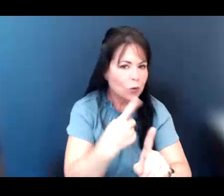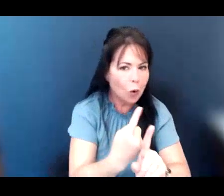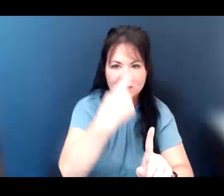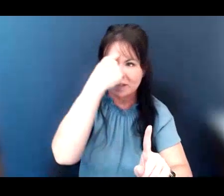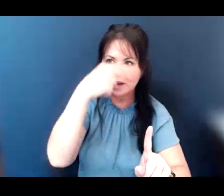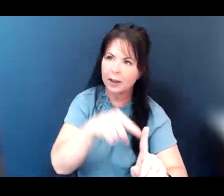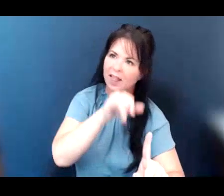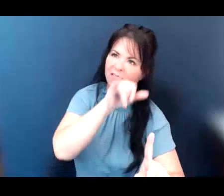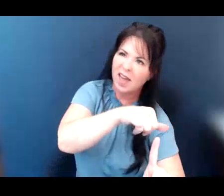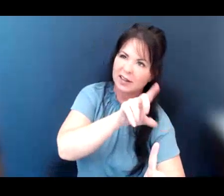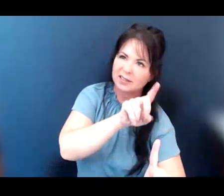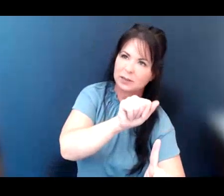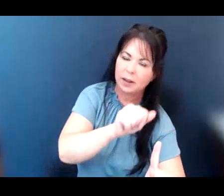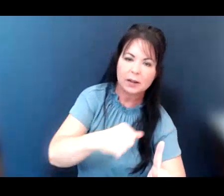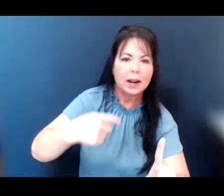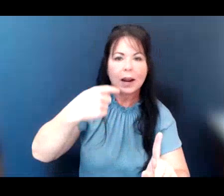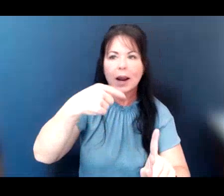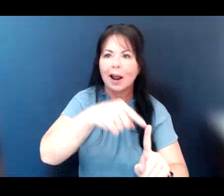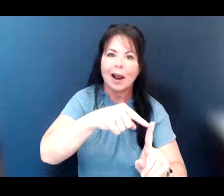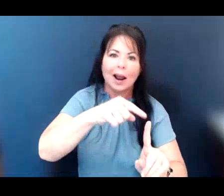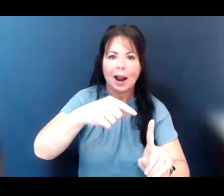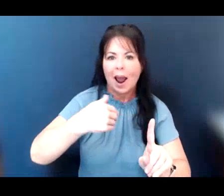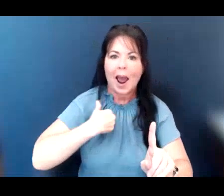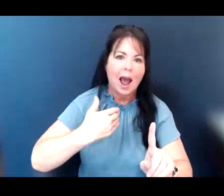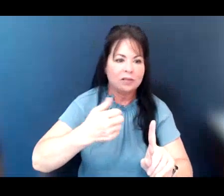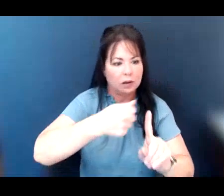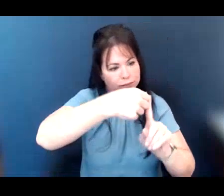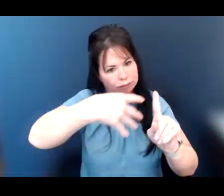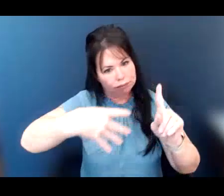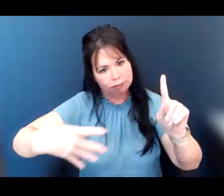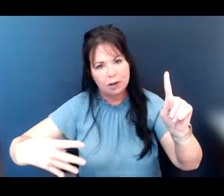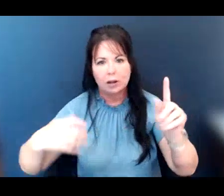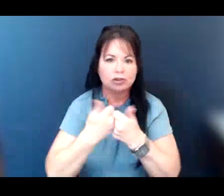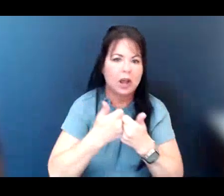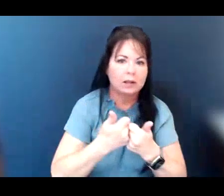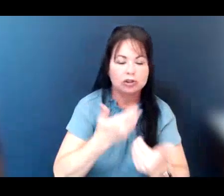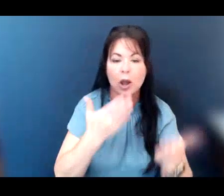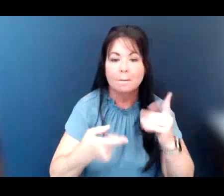Think about the challenges that that person might have. Maybe they're going to have difficulty reading small text on a screen.